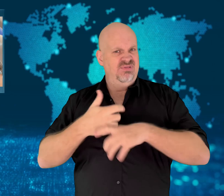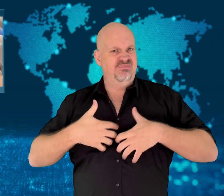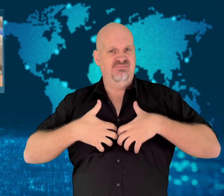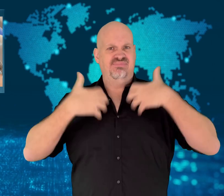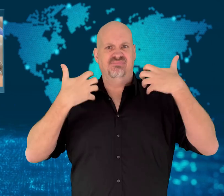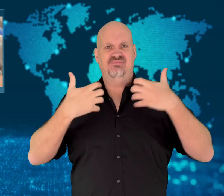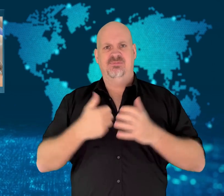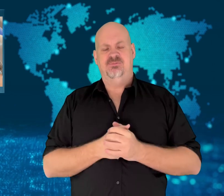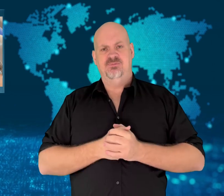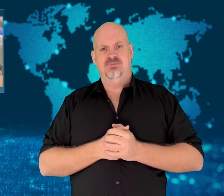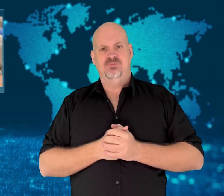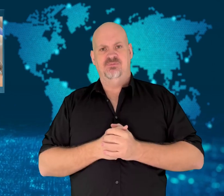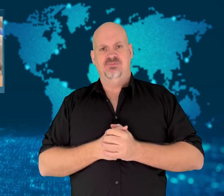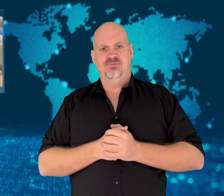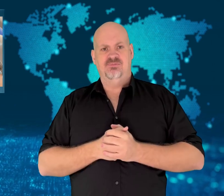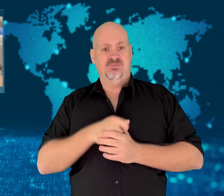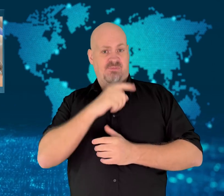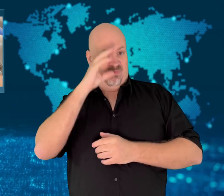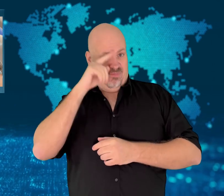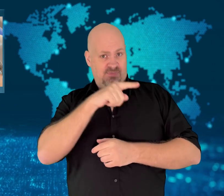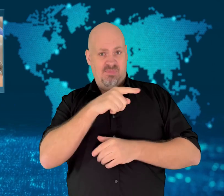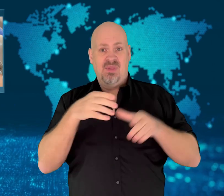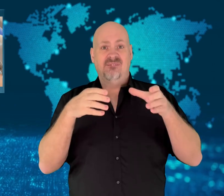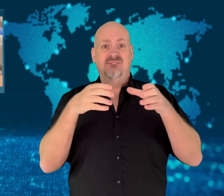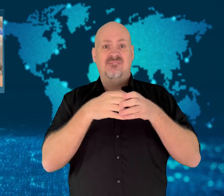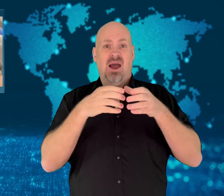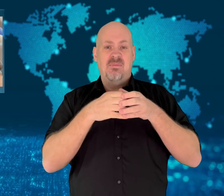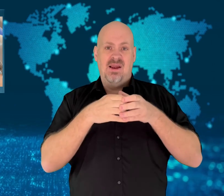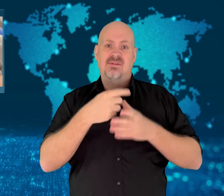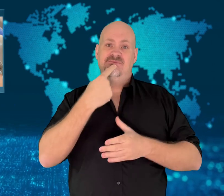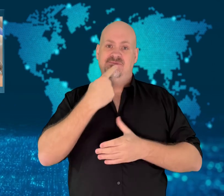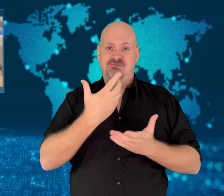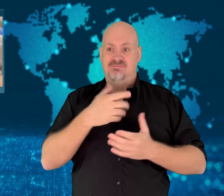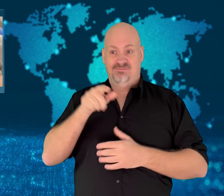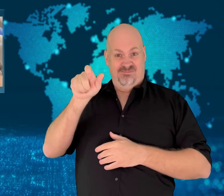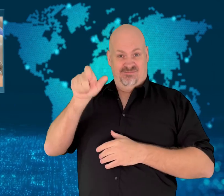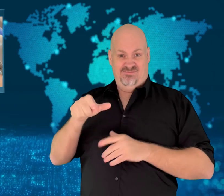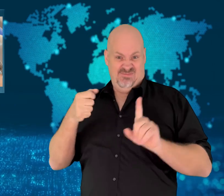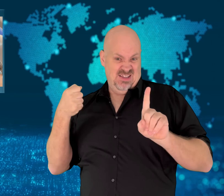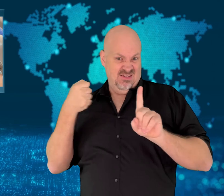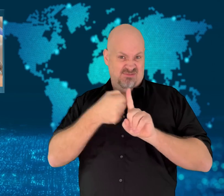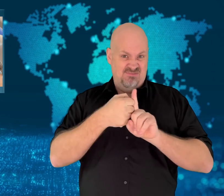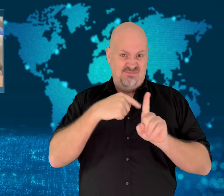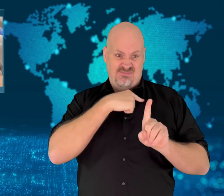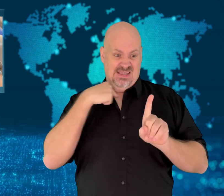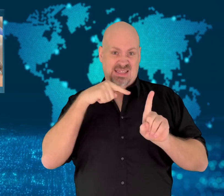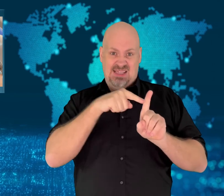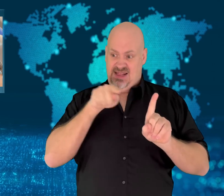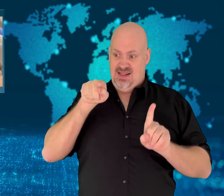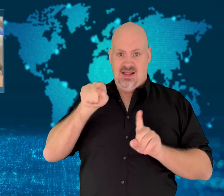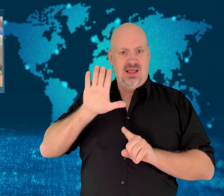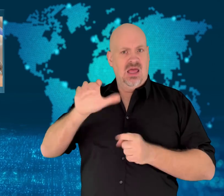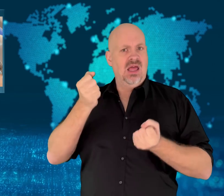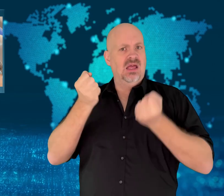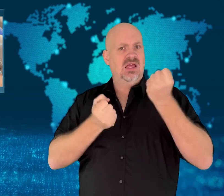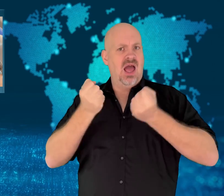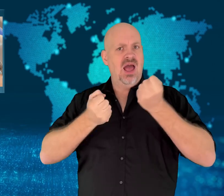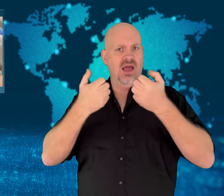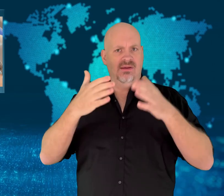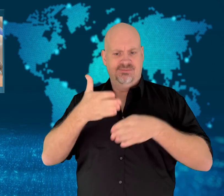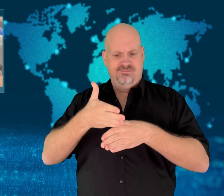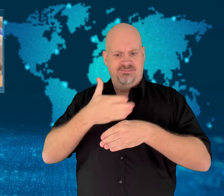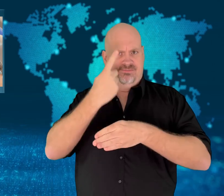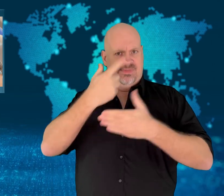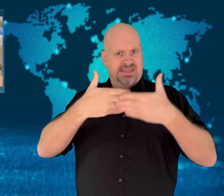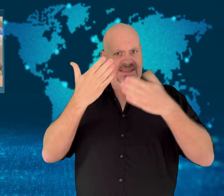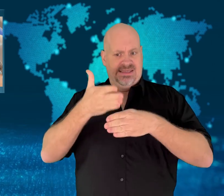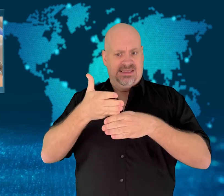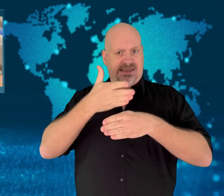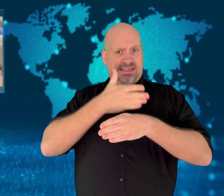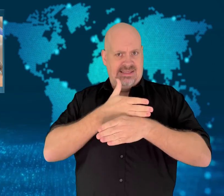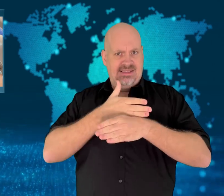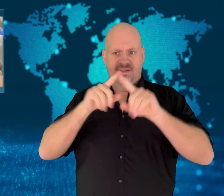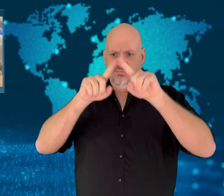Turvey's family say the boys may have been wrongly accused of